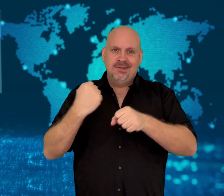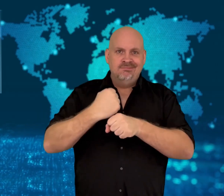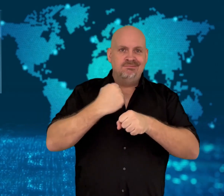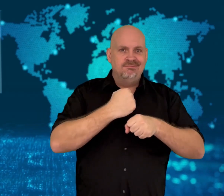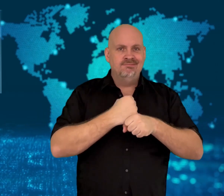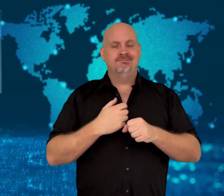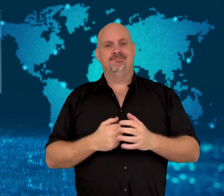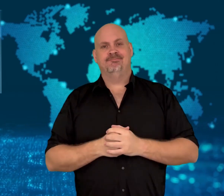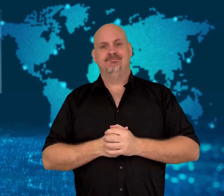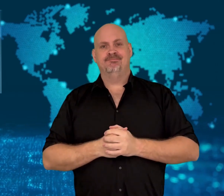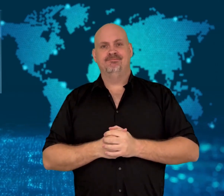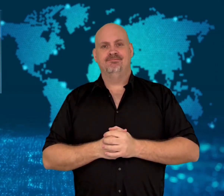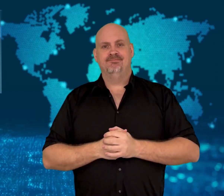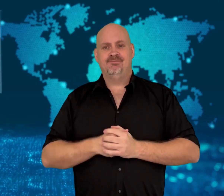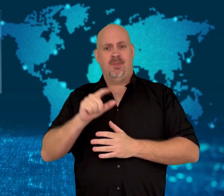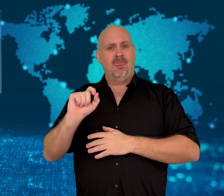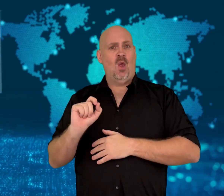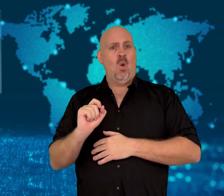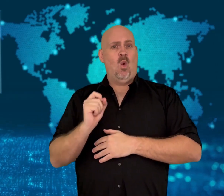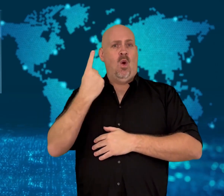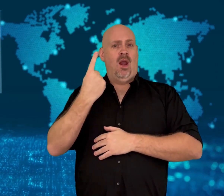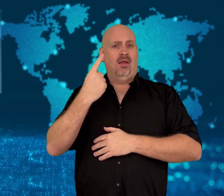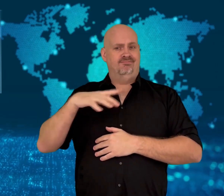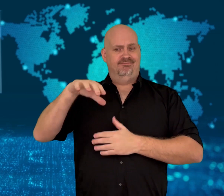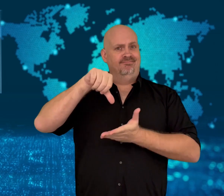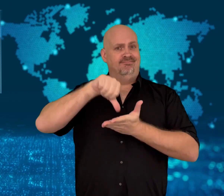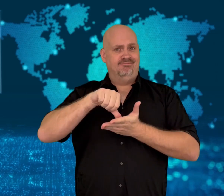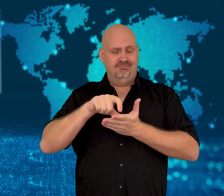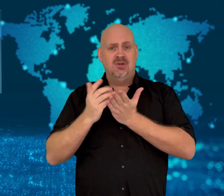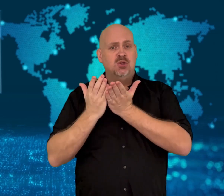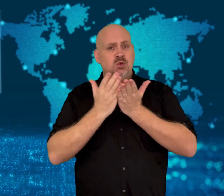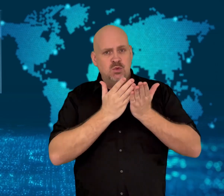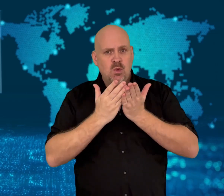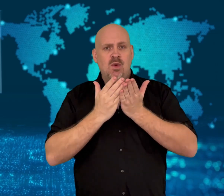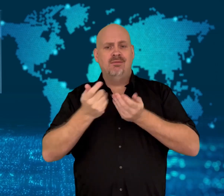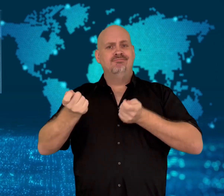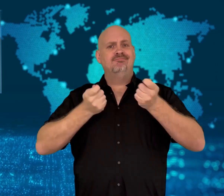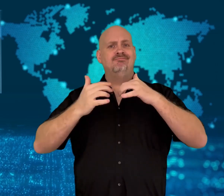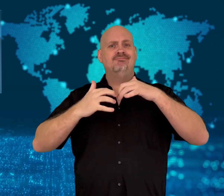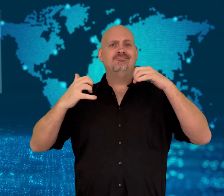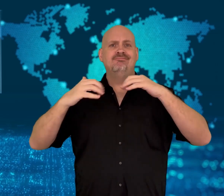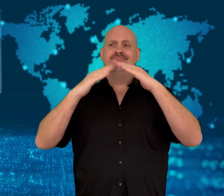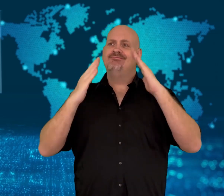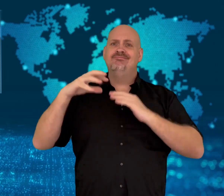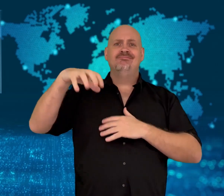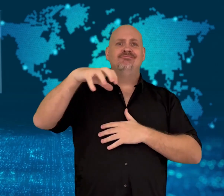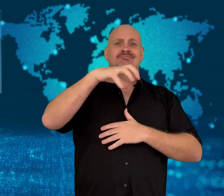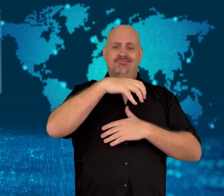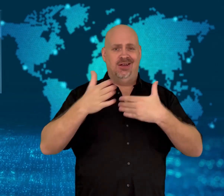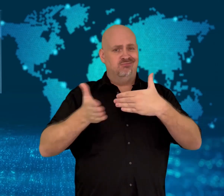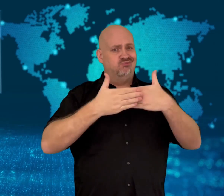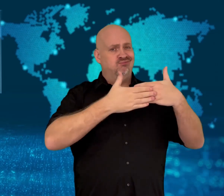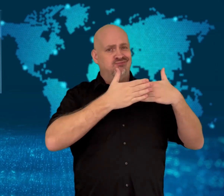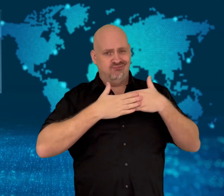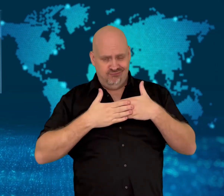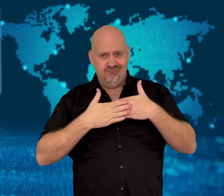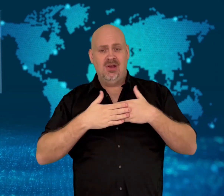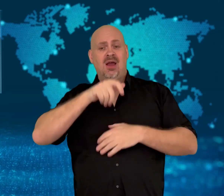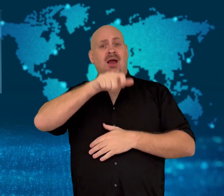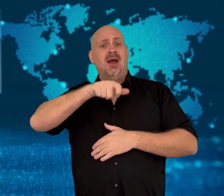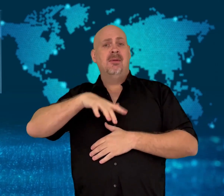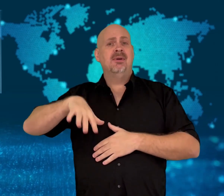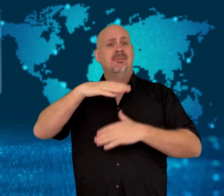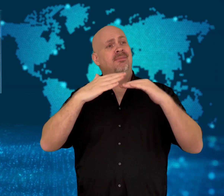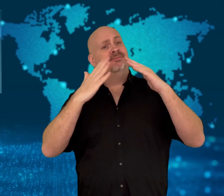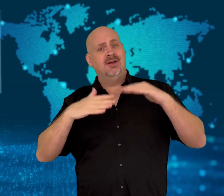It may be days before power can be restored.